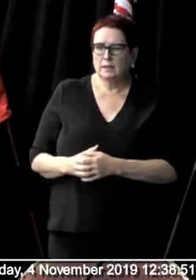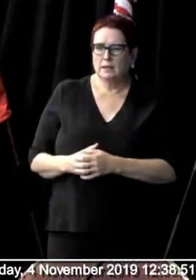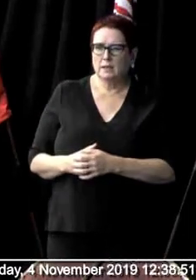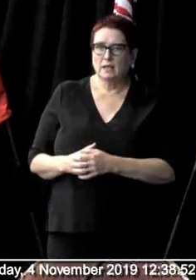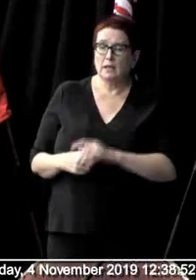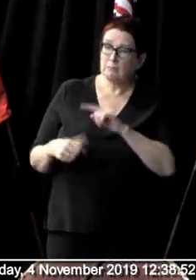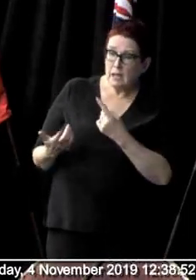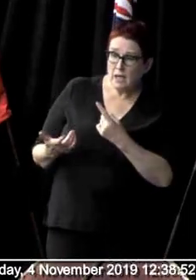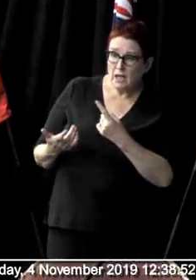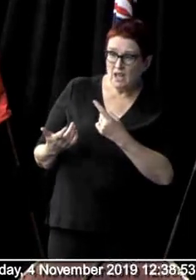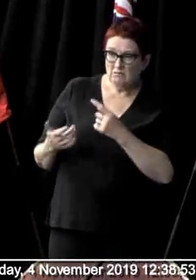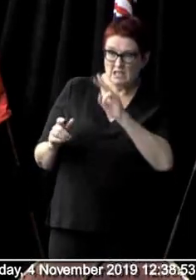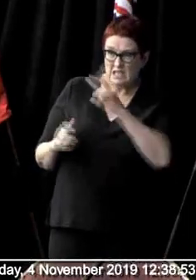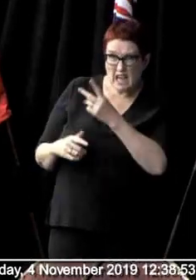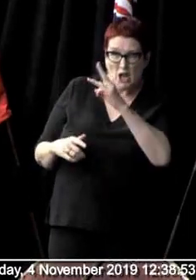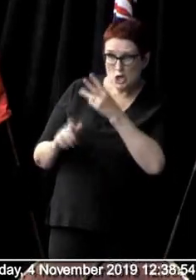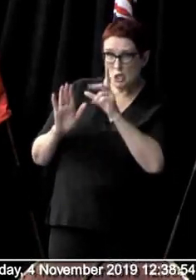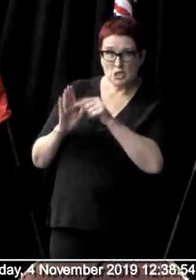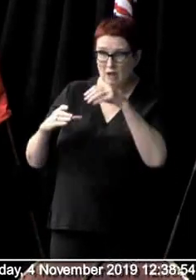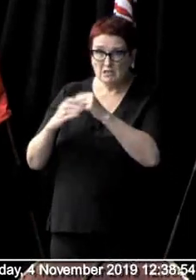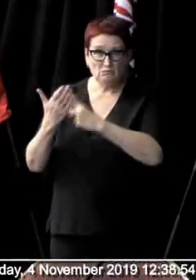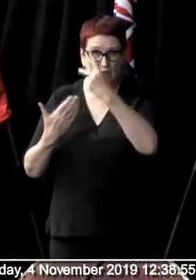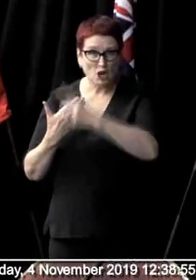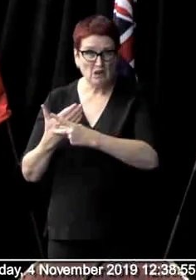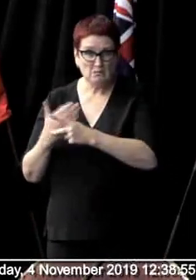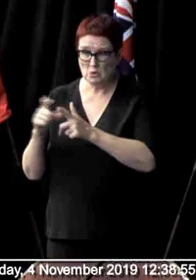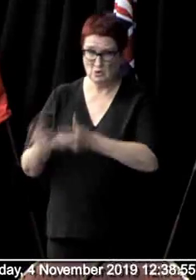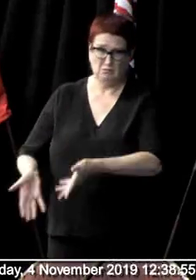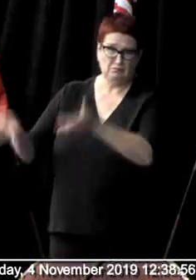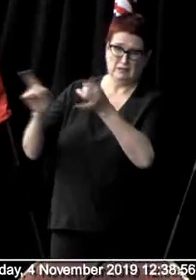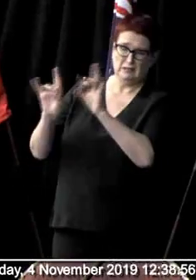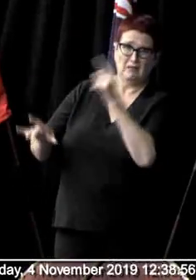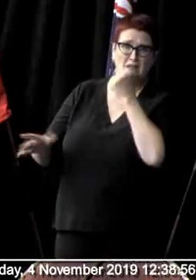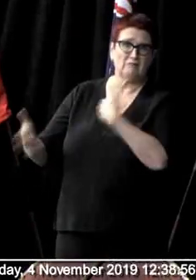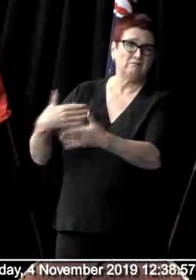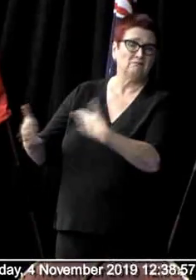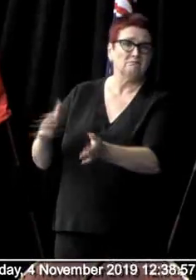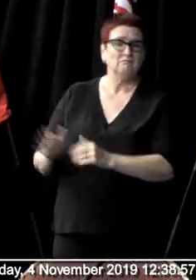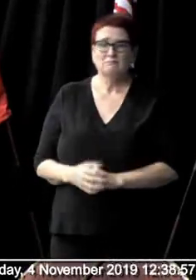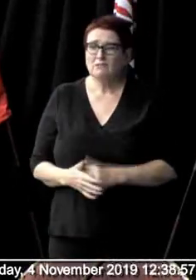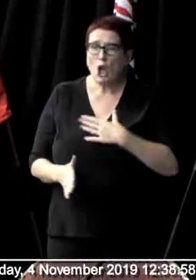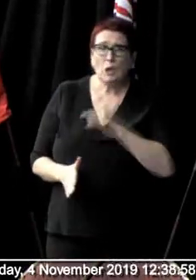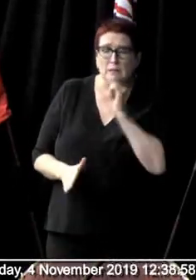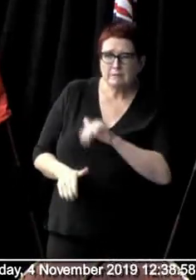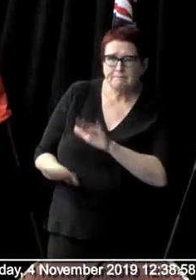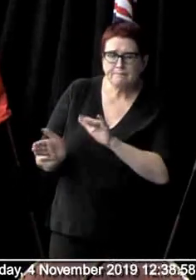by the time – the second, third time that we did it, she was fine. She just – just needed a bit of prompting and support ...